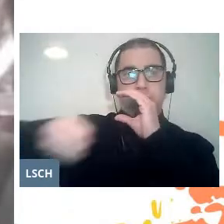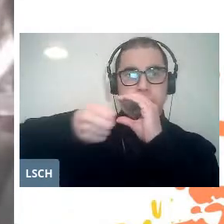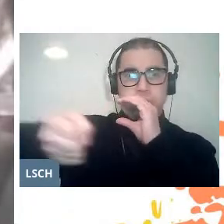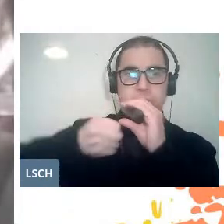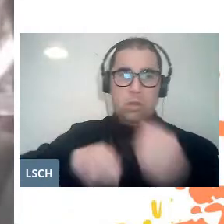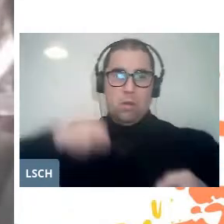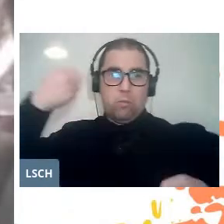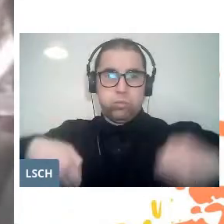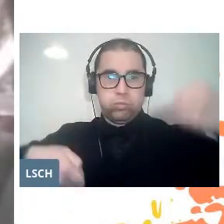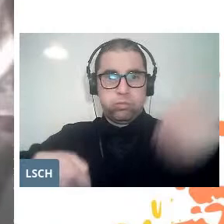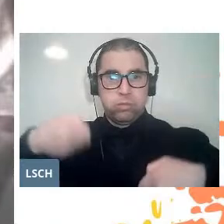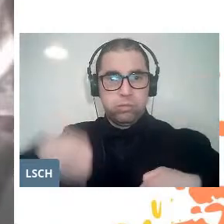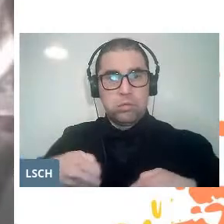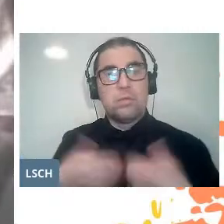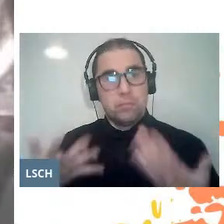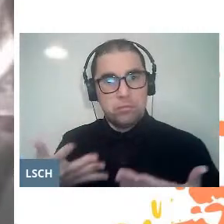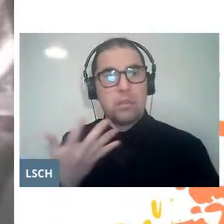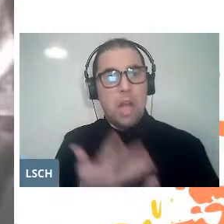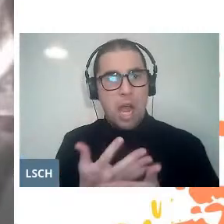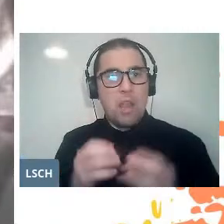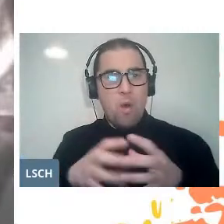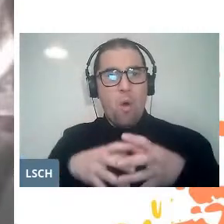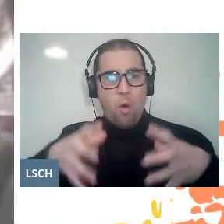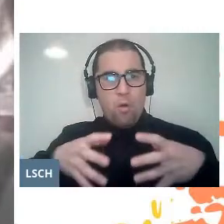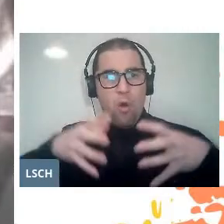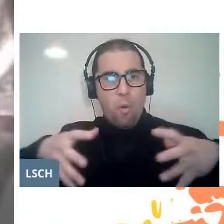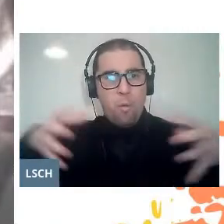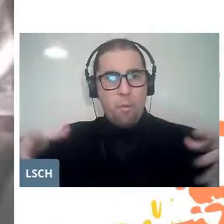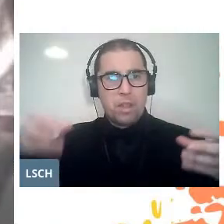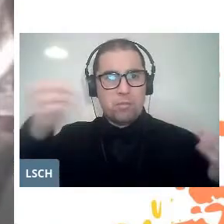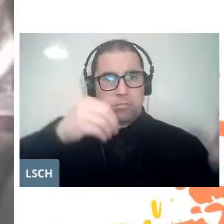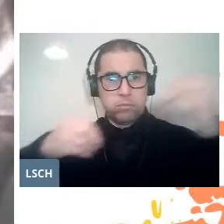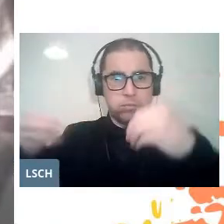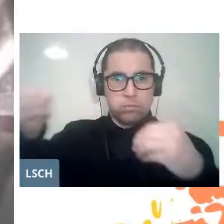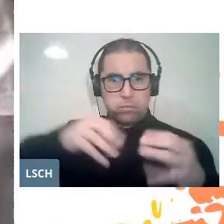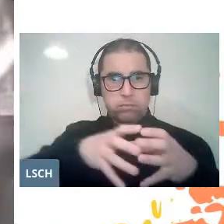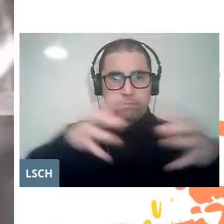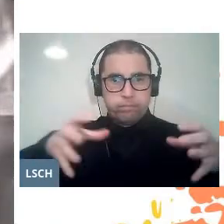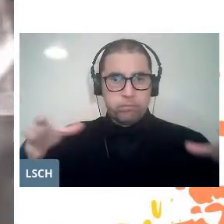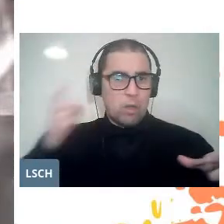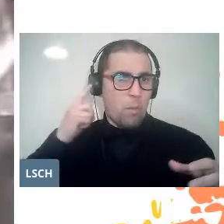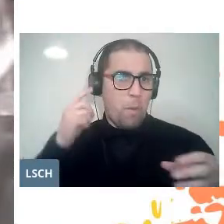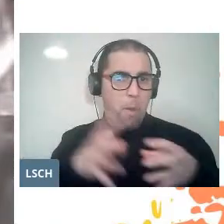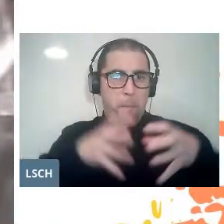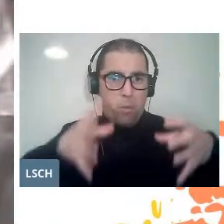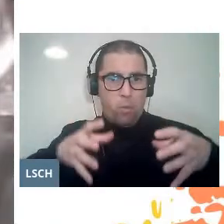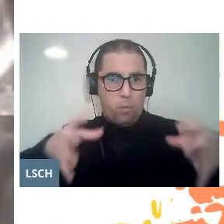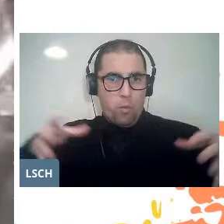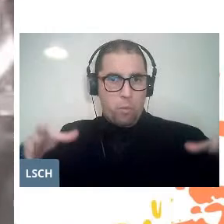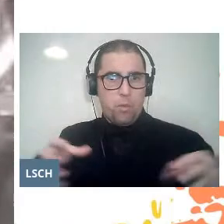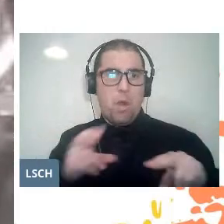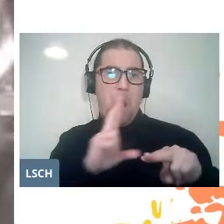That is, there is an important moment of the sound template in relation to preclassicism.